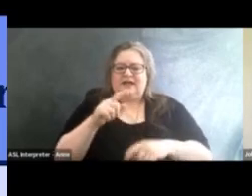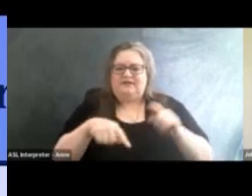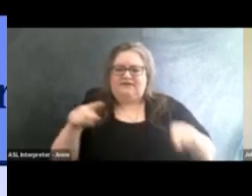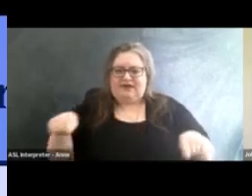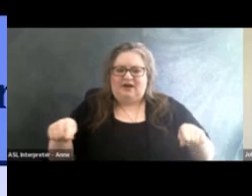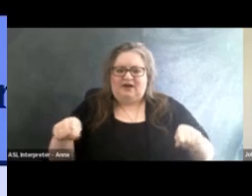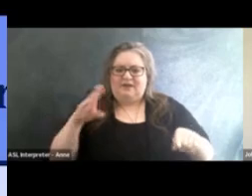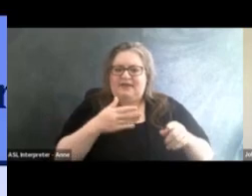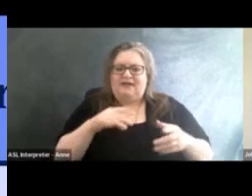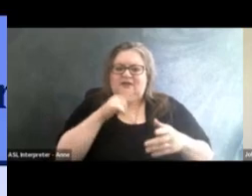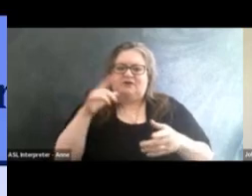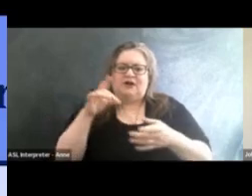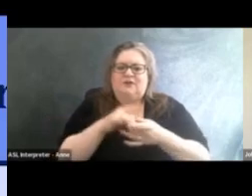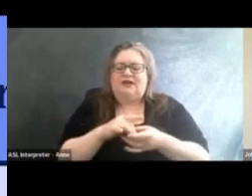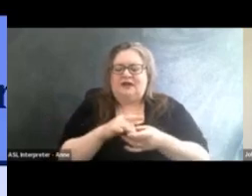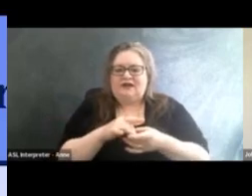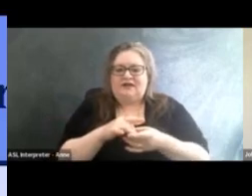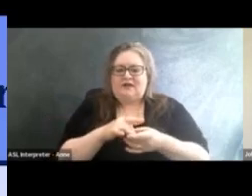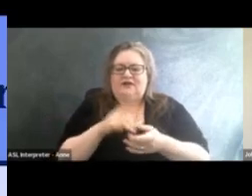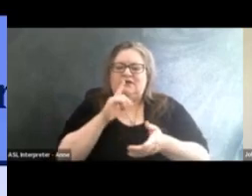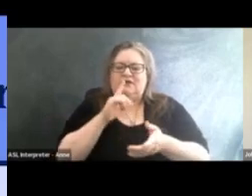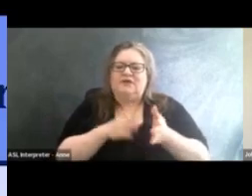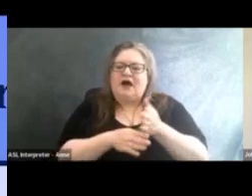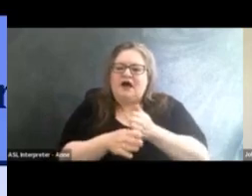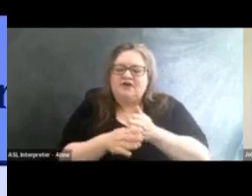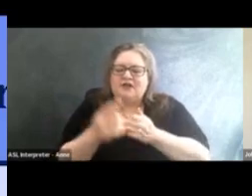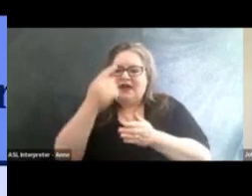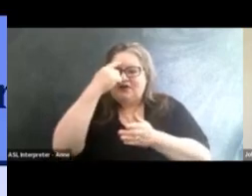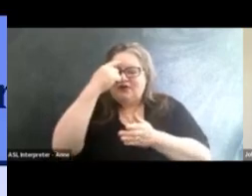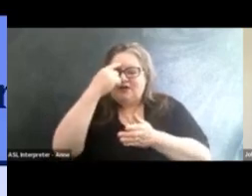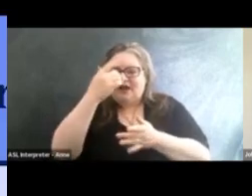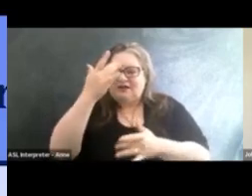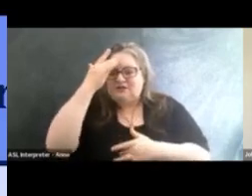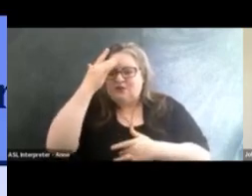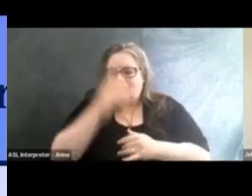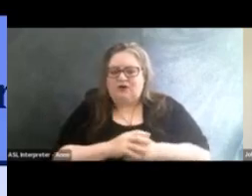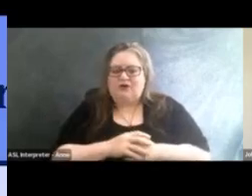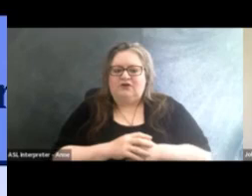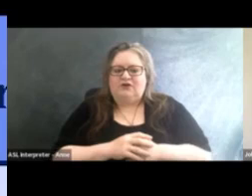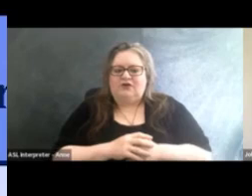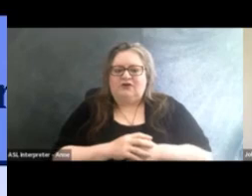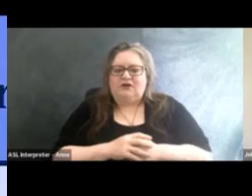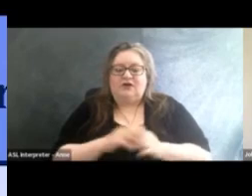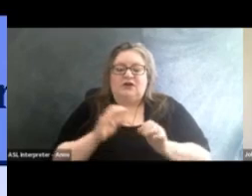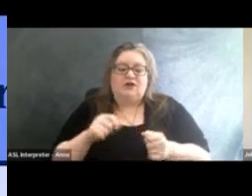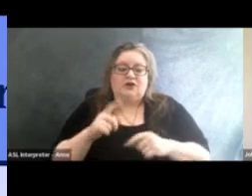that are unrelated to the kind of underlying neurologic disorder that it could vary because the person had a bad